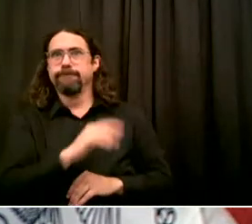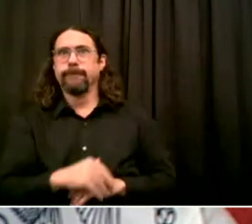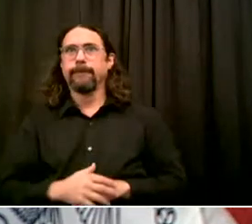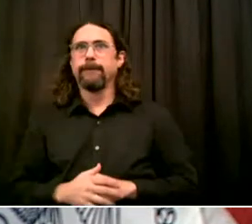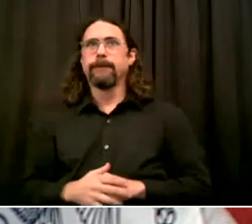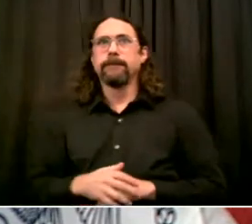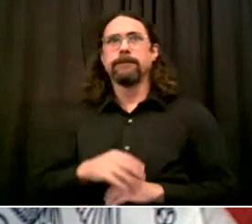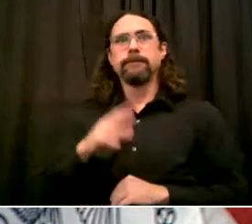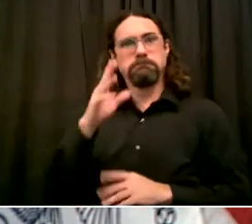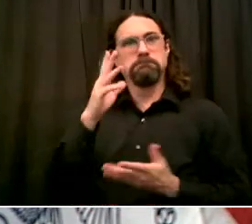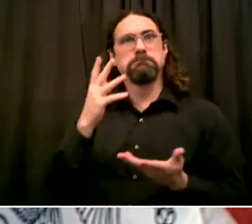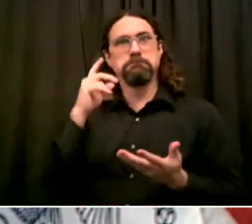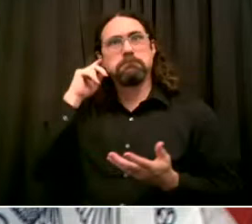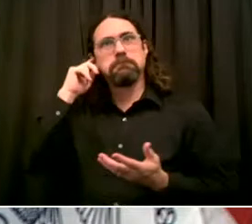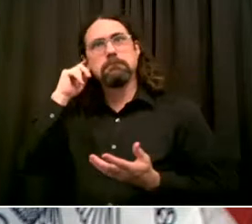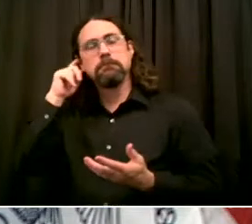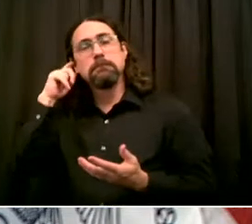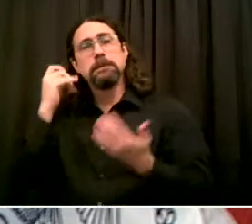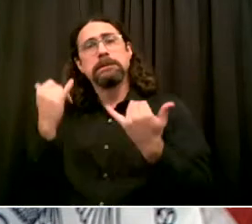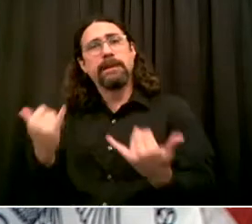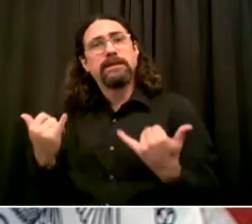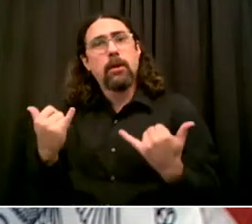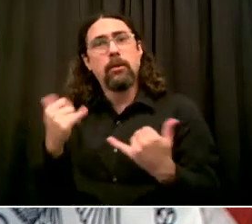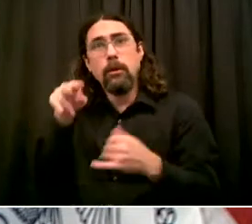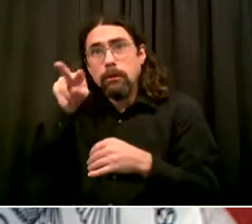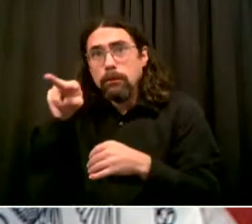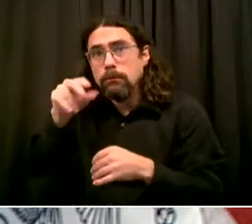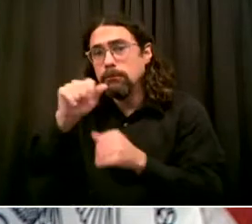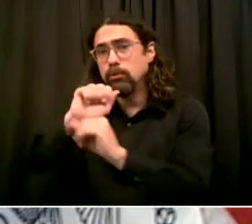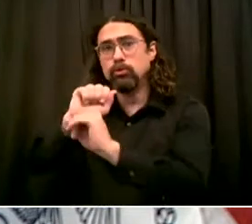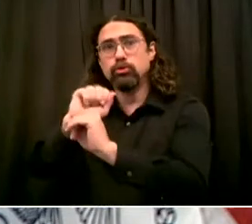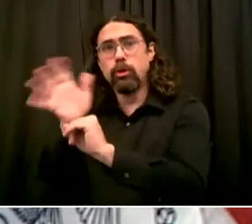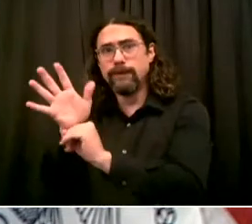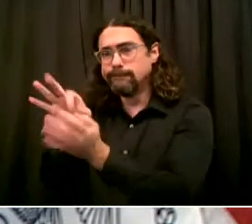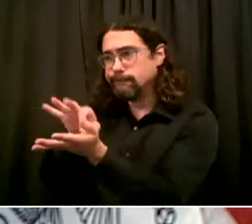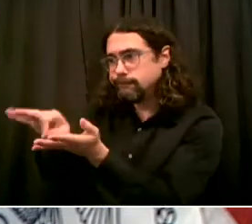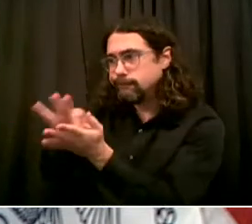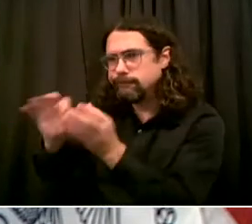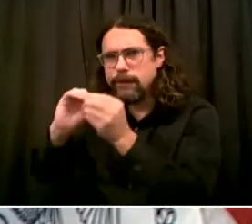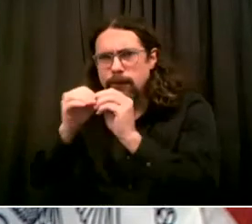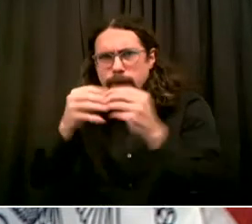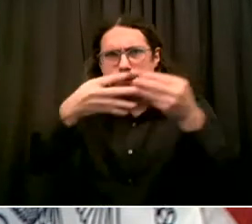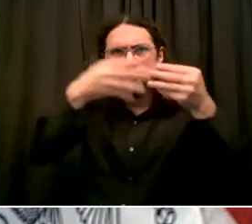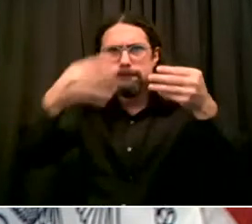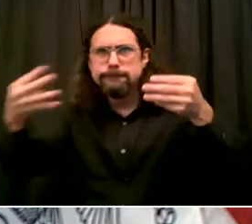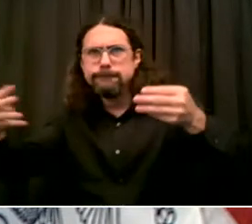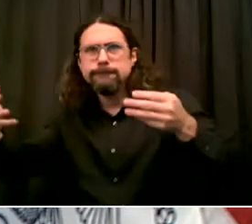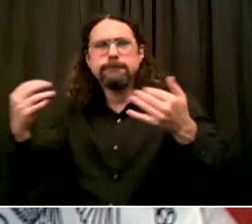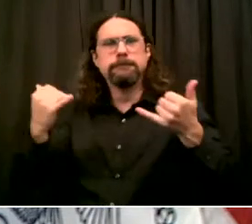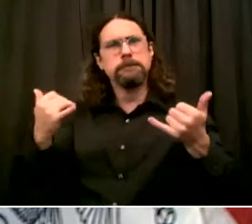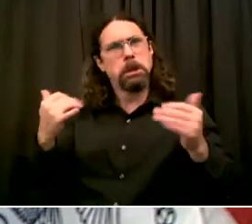WWE ARE SEEING OURSELVES, THEY ARE ALL TRACKING IN A GOOD DIRECTION BY AND LARGE. I DON'T KNOW IF ALL OF THE RED